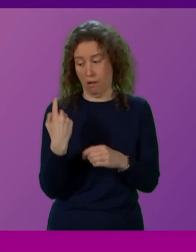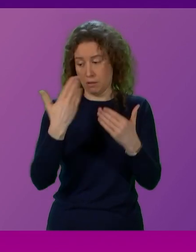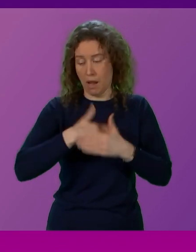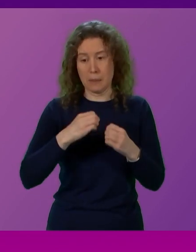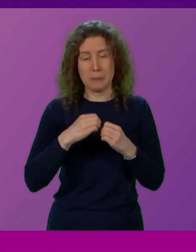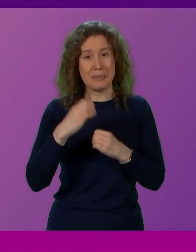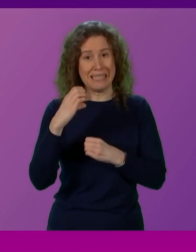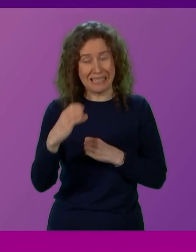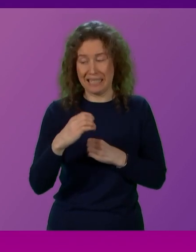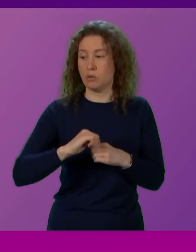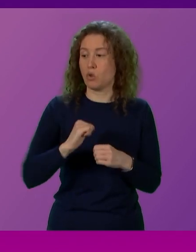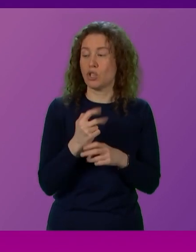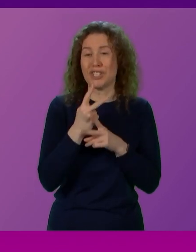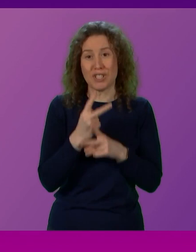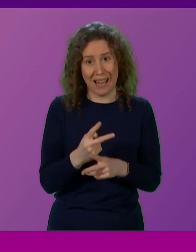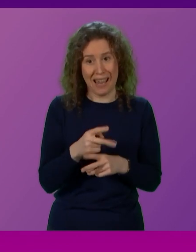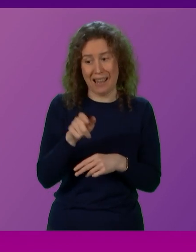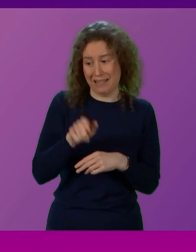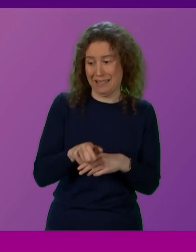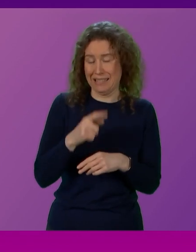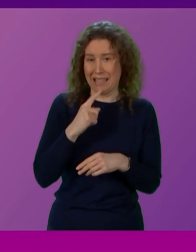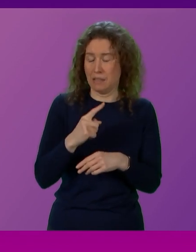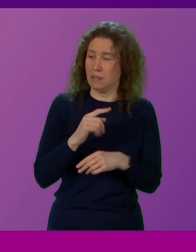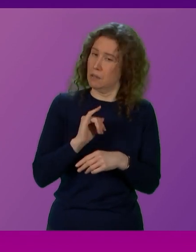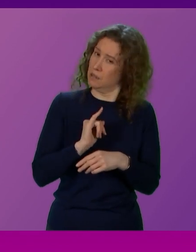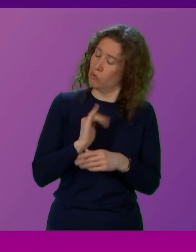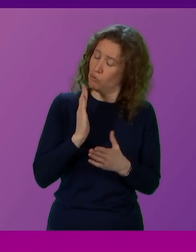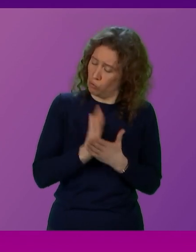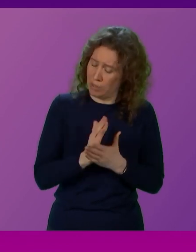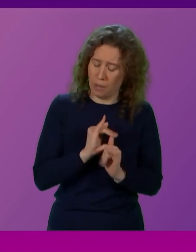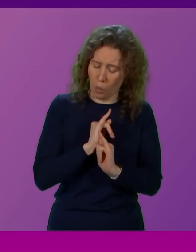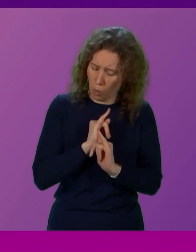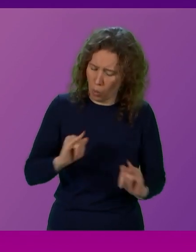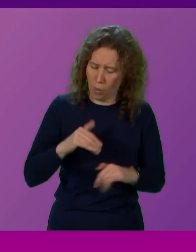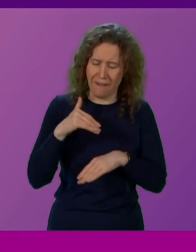Macaskill of Scottish Care outline the devastating impact that Brexit is having on our social care and health sectors.